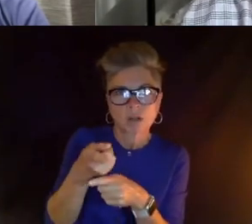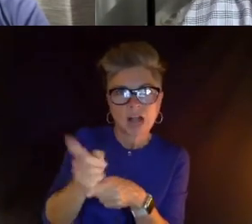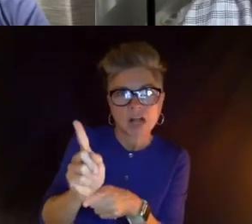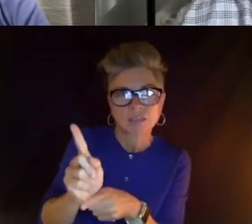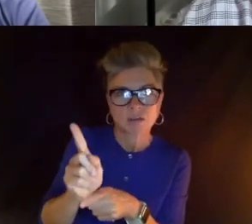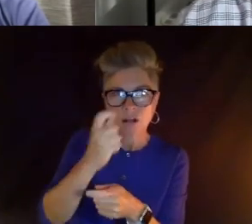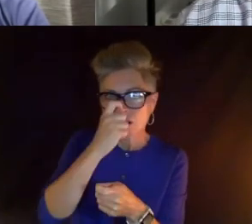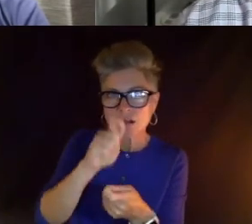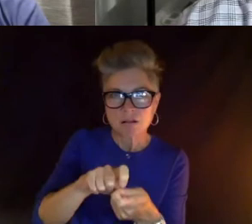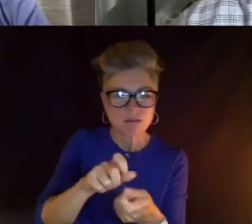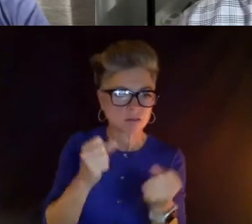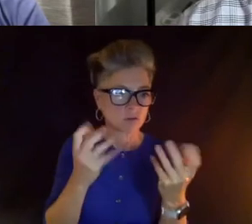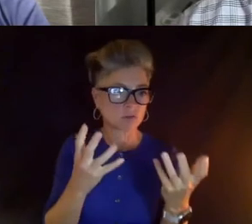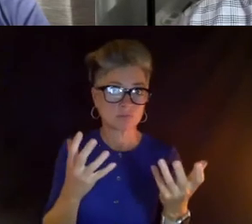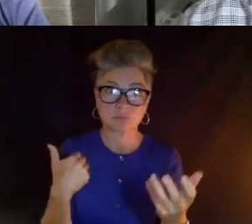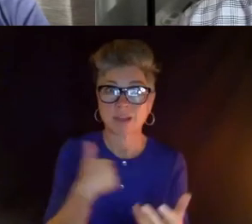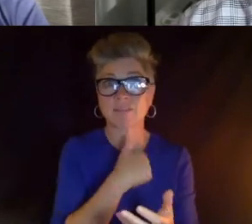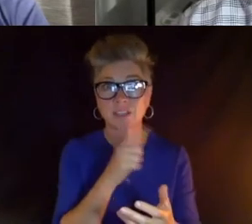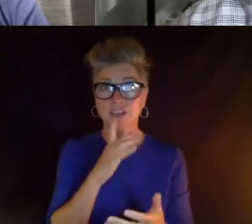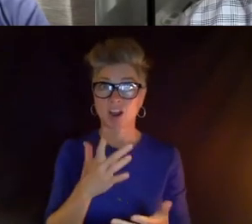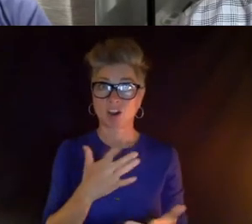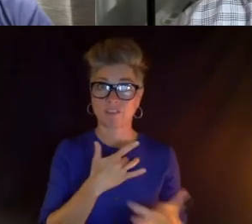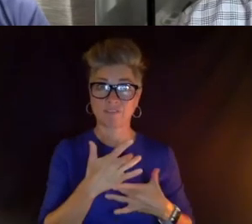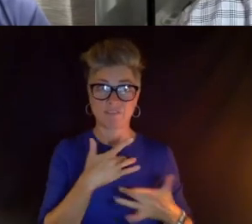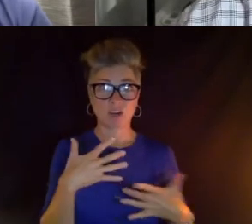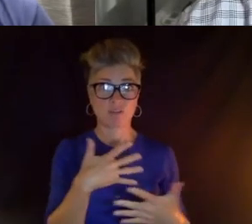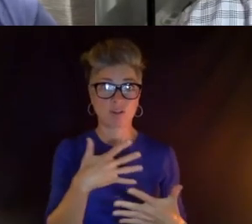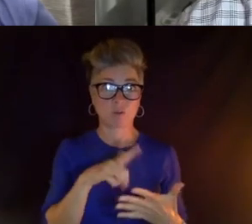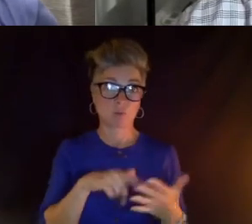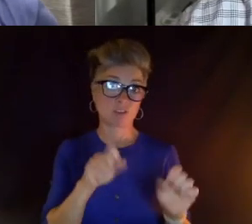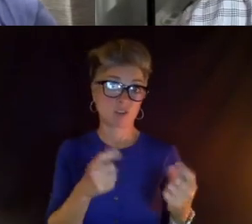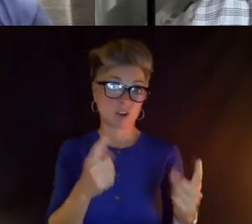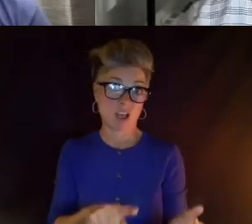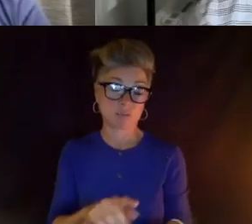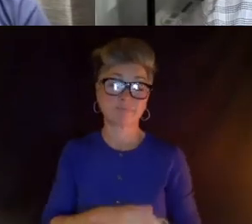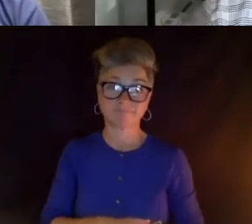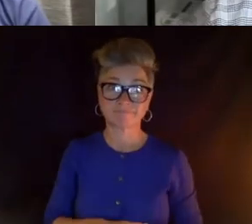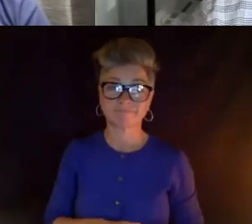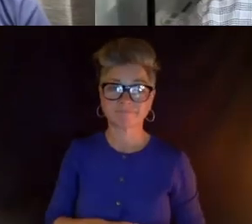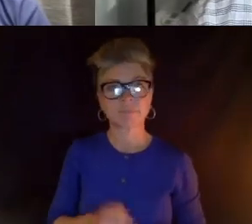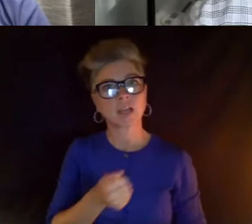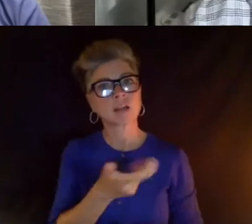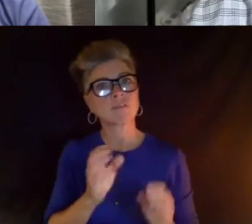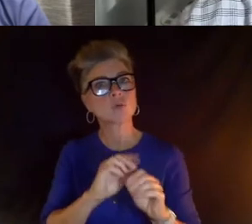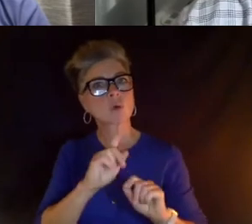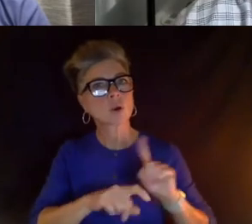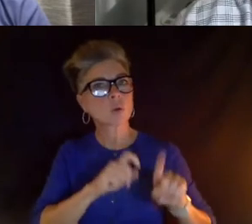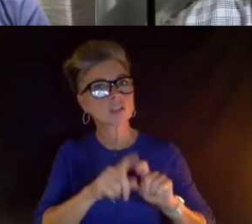even if it may not happen at our work. Yes, absolutely. A couple more questions that have come in. If you get a hysterectomy